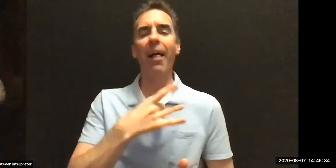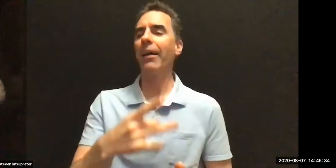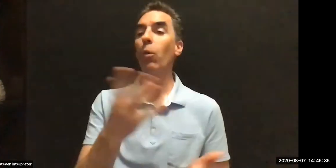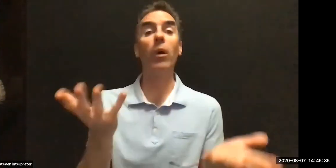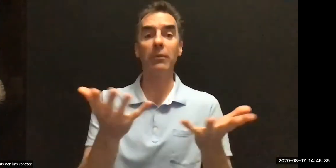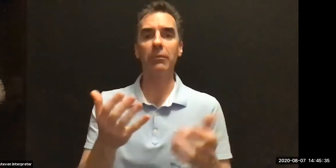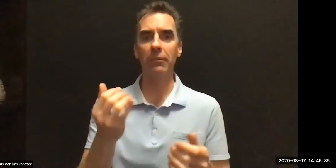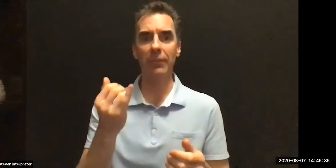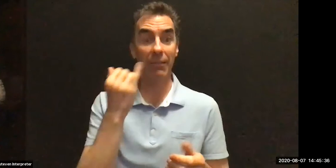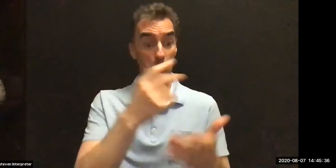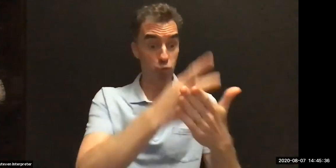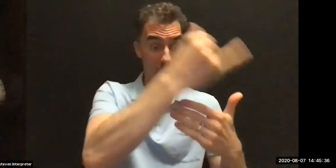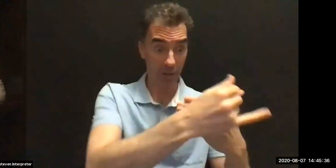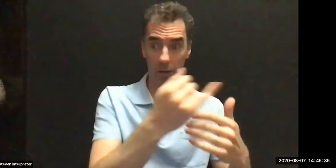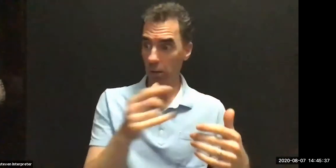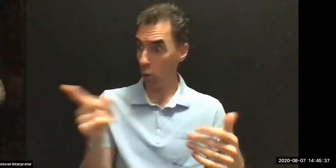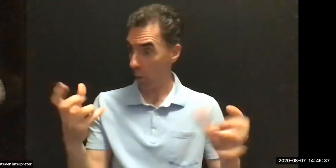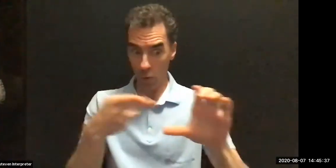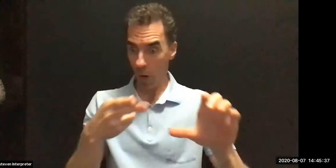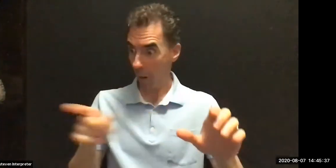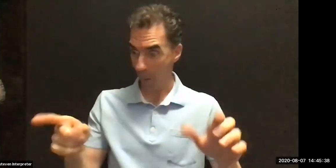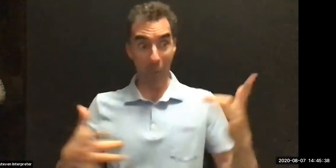Channelle Charest: I mean, you guys are teachers like I feel like your students.